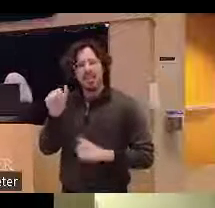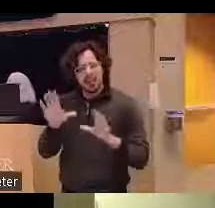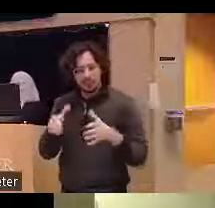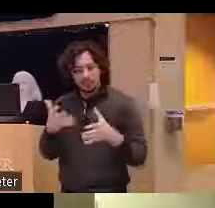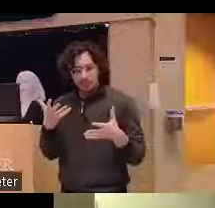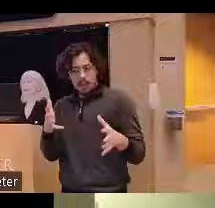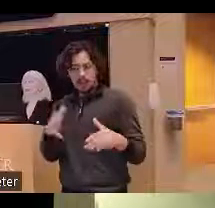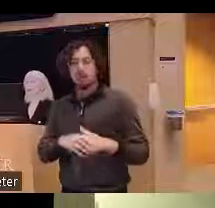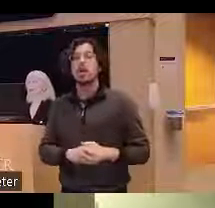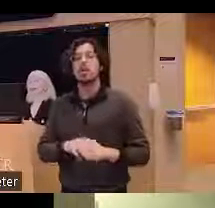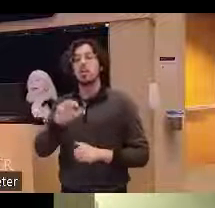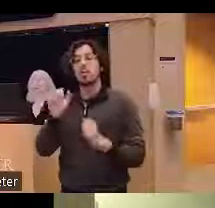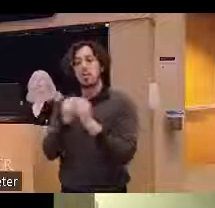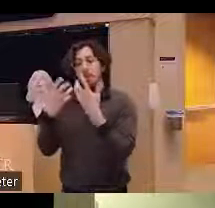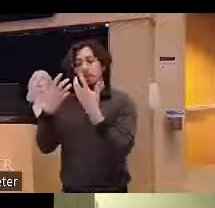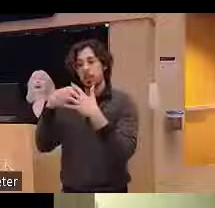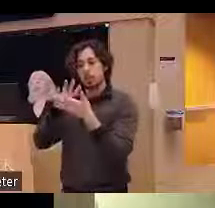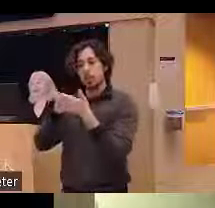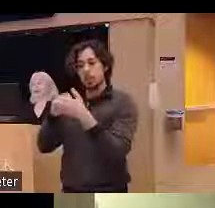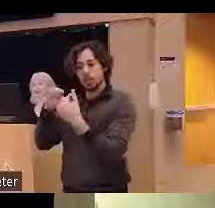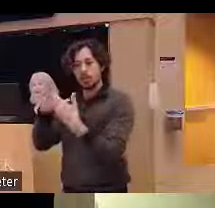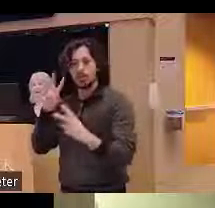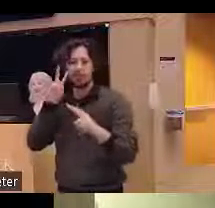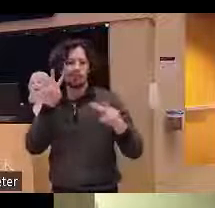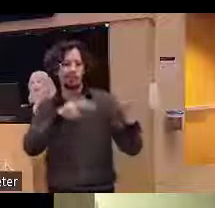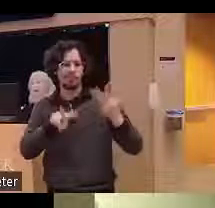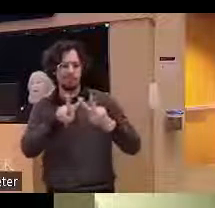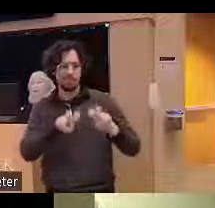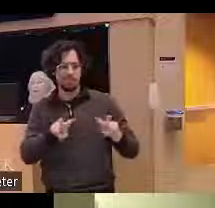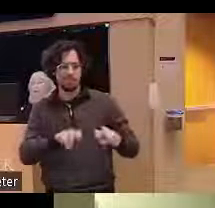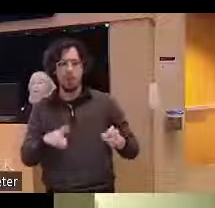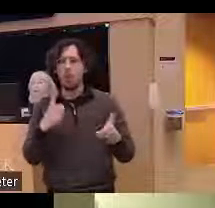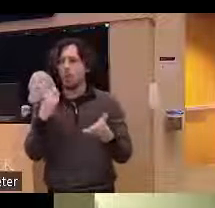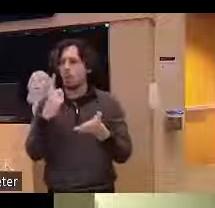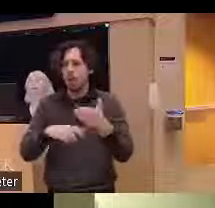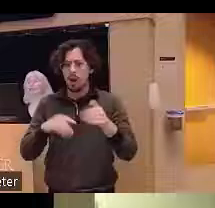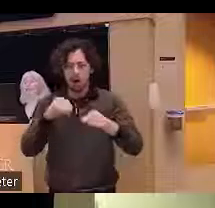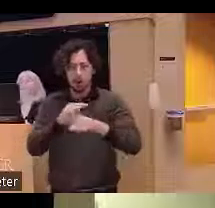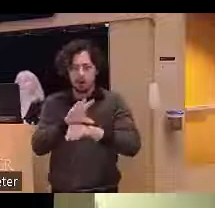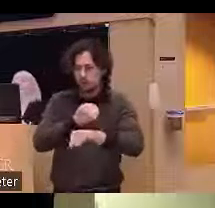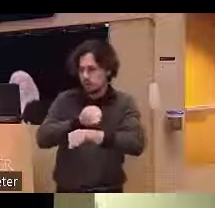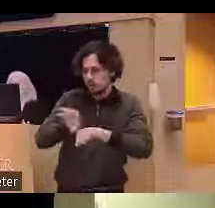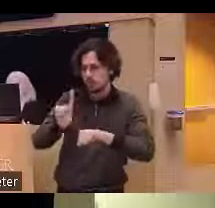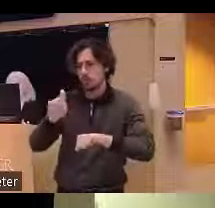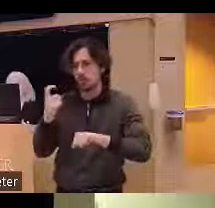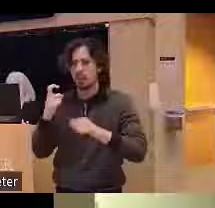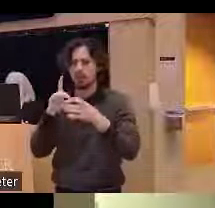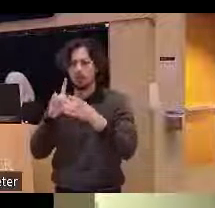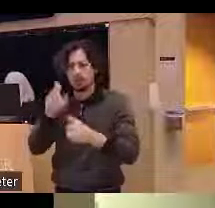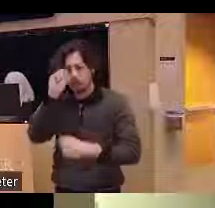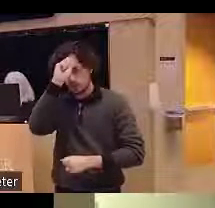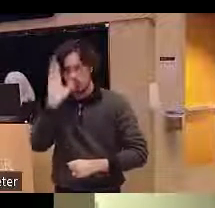using machine learning at what's accounting and influencing diagnosis of of schizophrenia